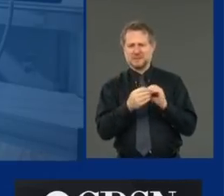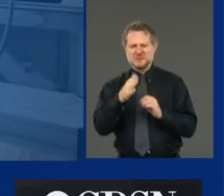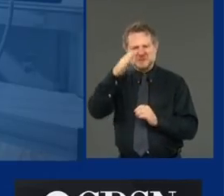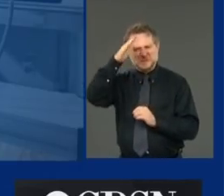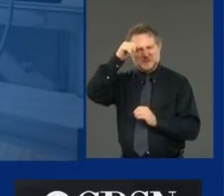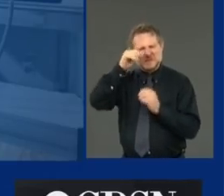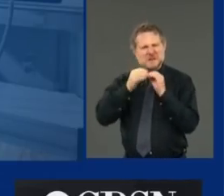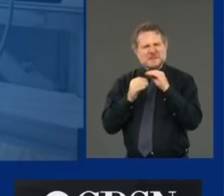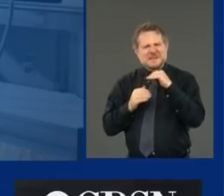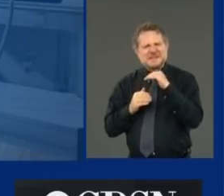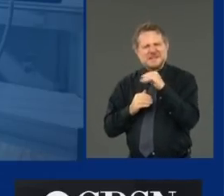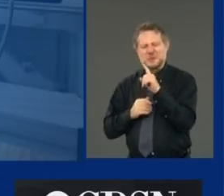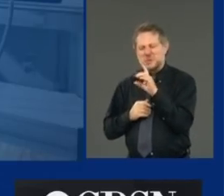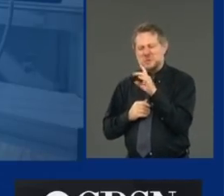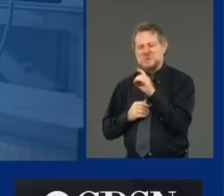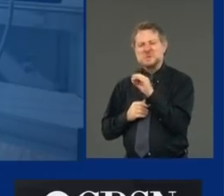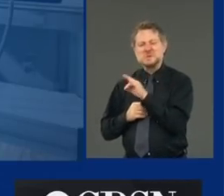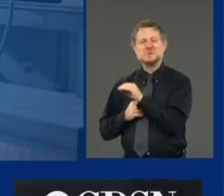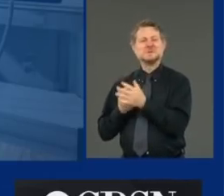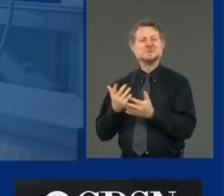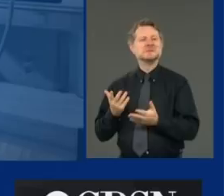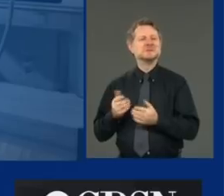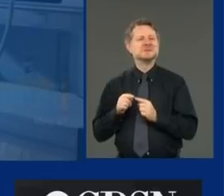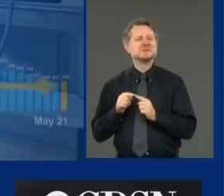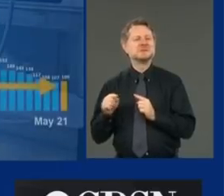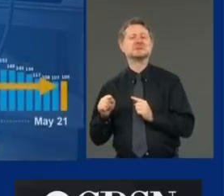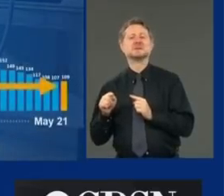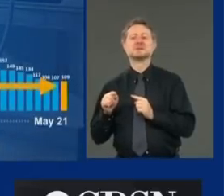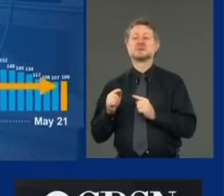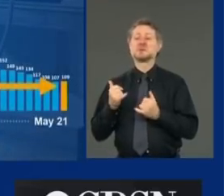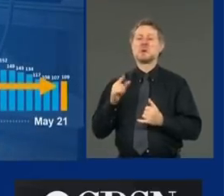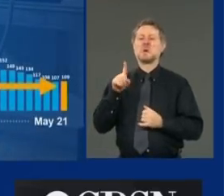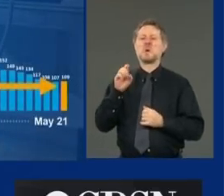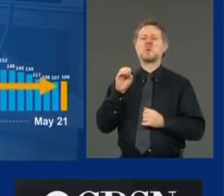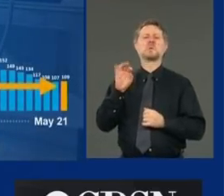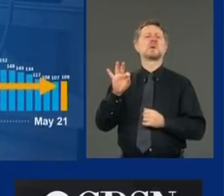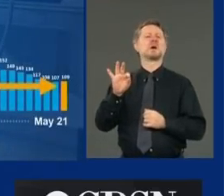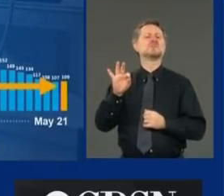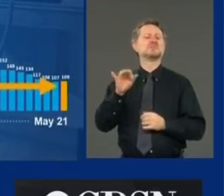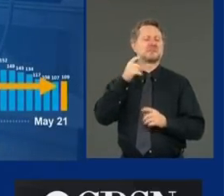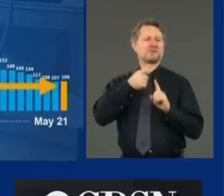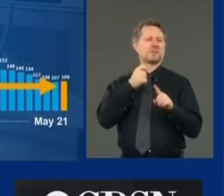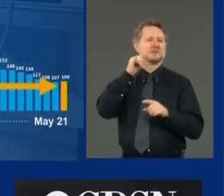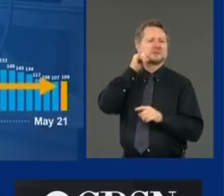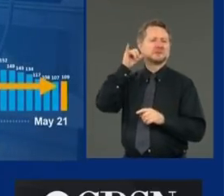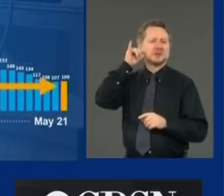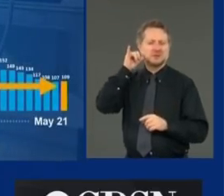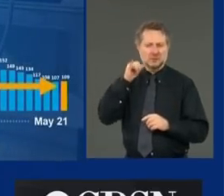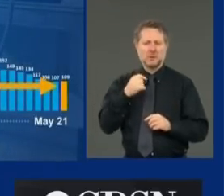NUMBER OF DEATHS, PAINFULLY HIGH AT ANY NUMBER. RIGHT?